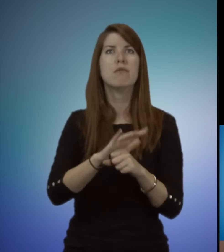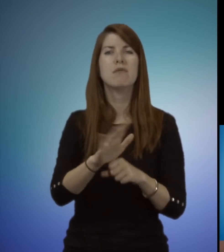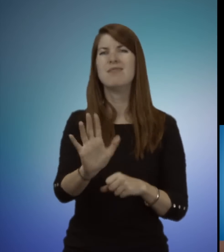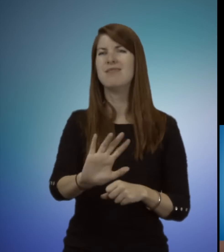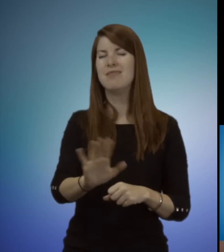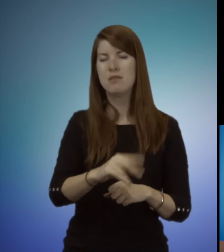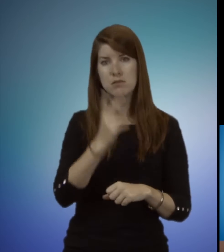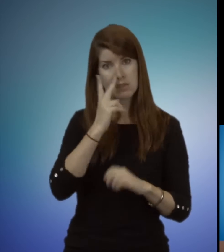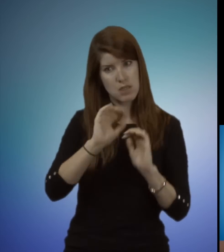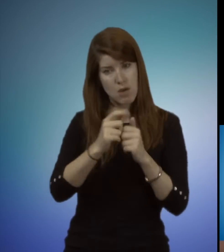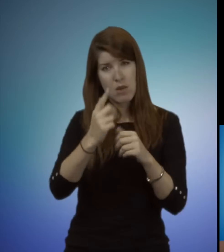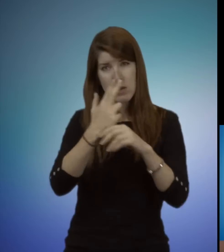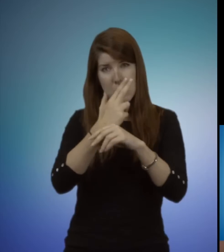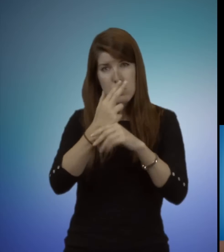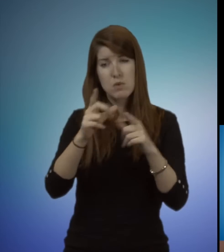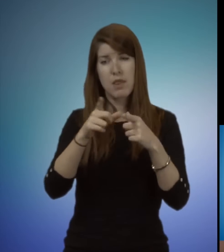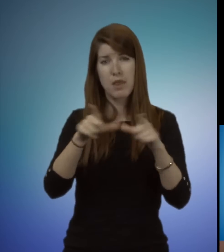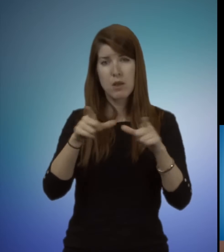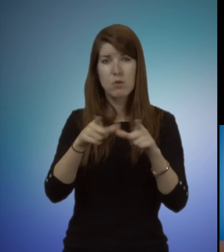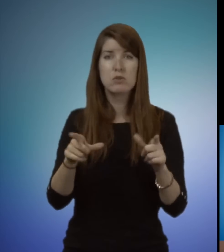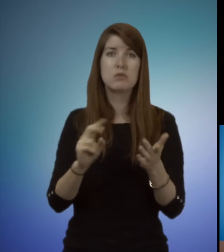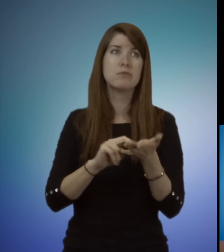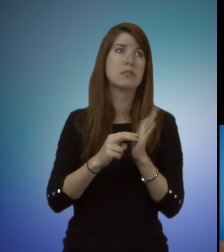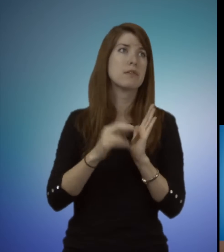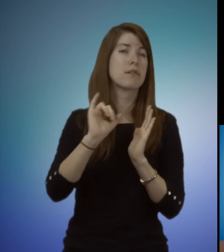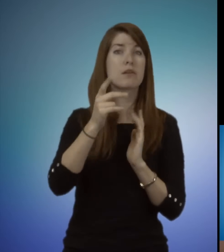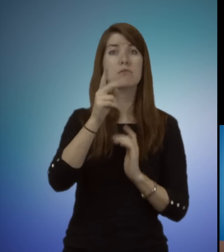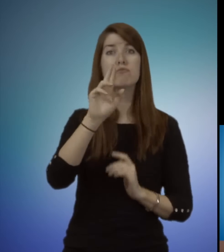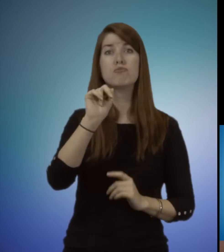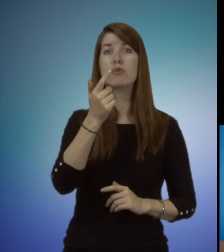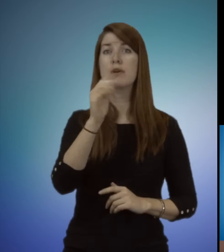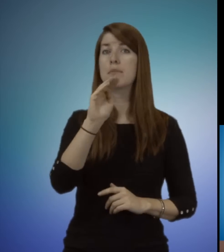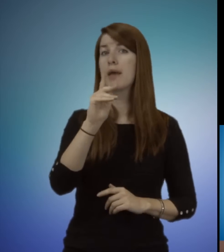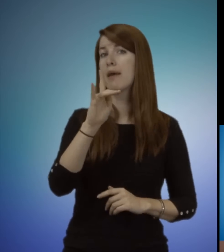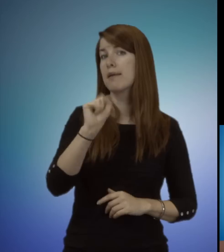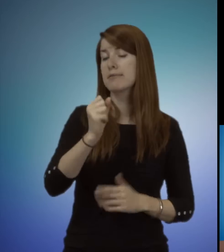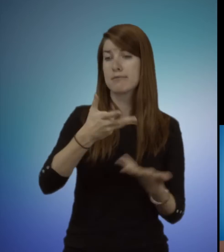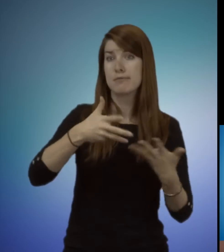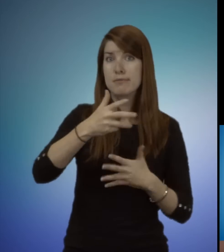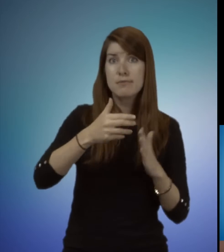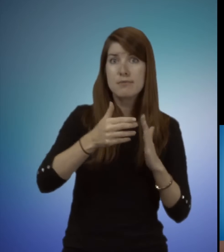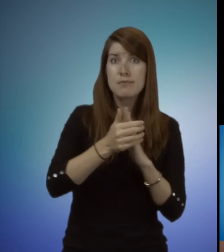We need to look at how children use language, so things like pragmatic language development,